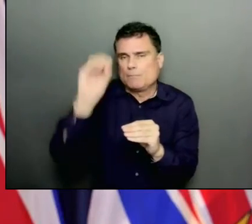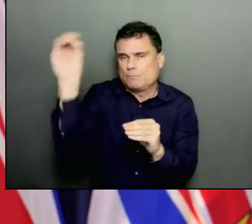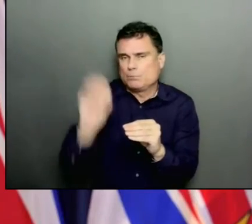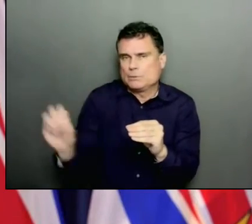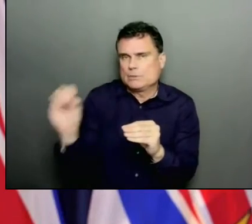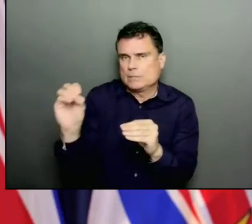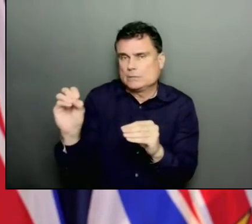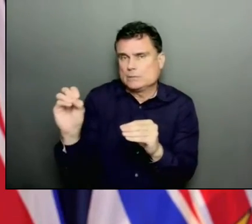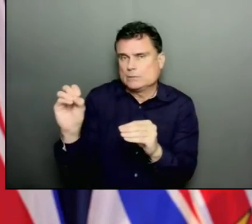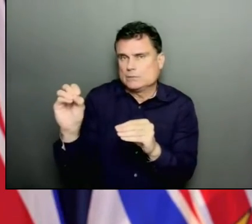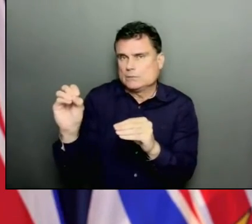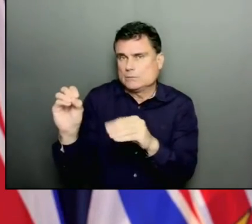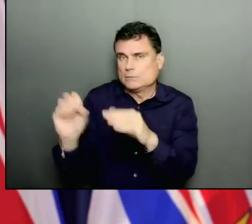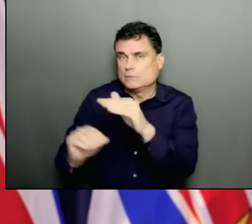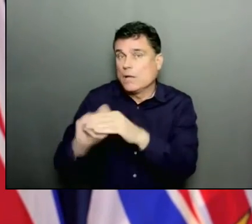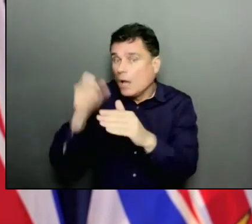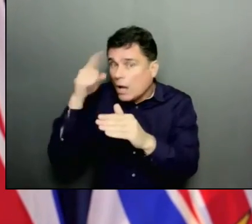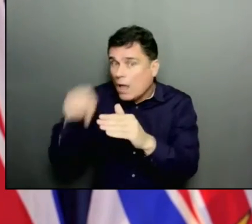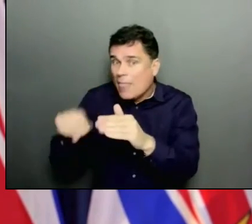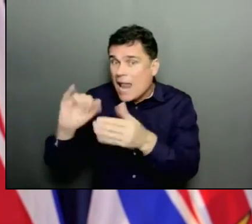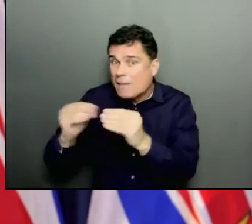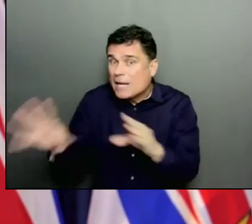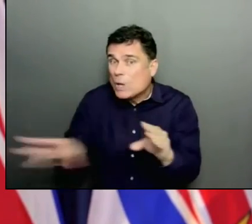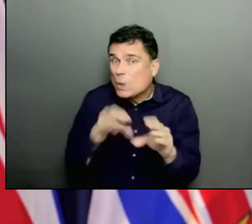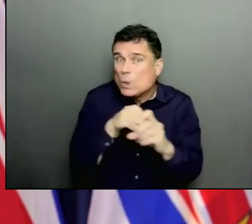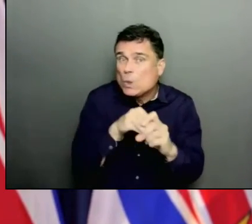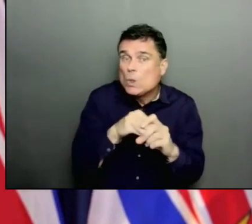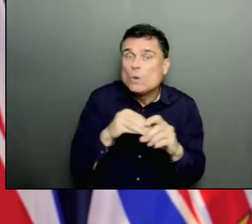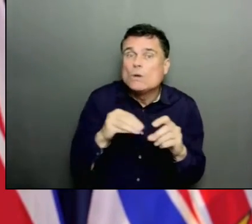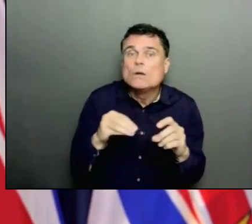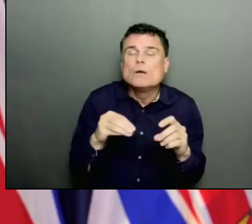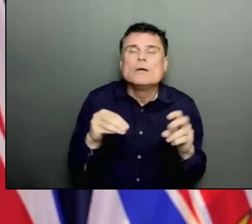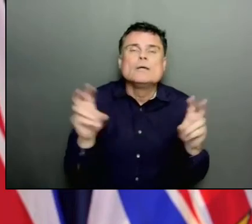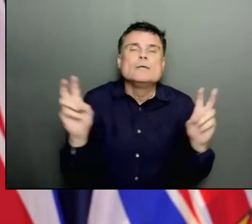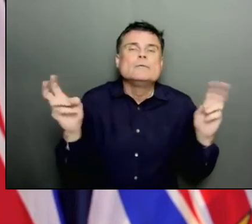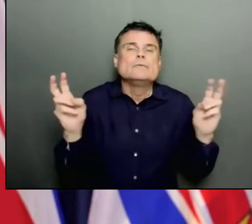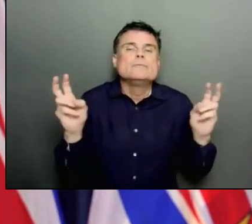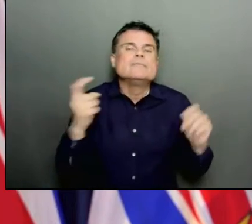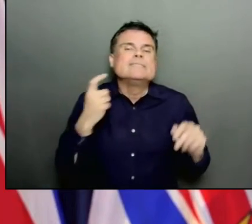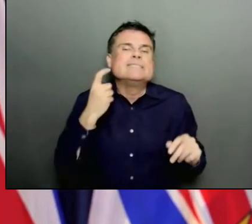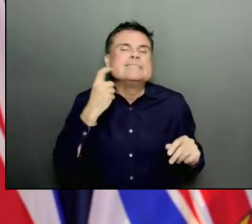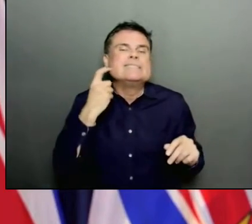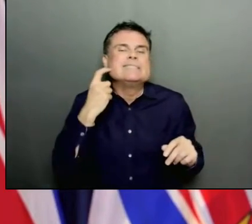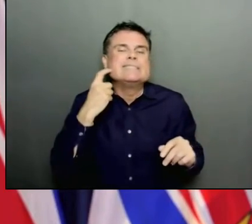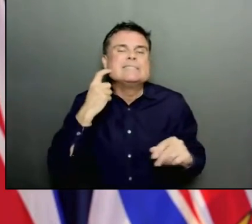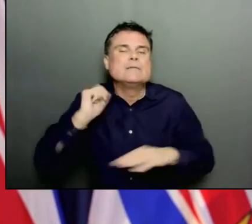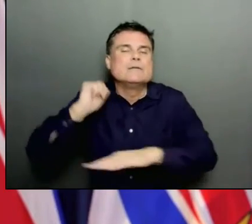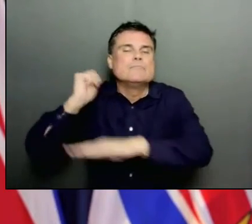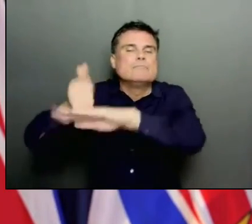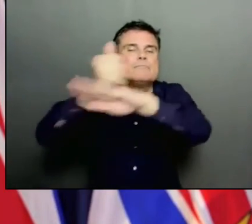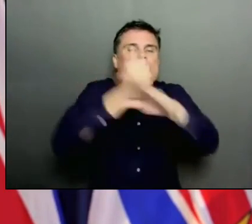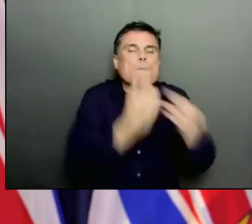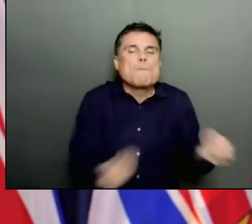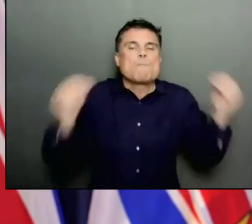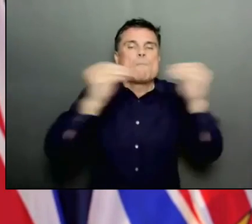So we are in a position to manage the situation, although it is extraordinarily stressful from a staffing perspective